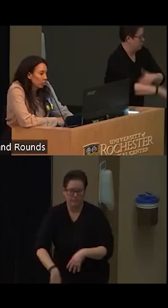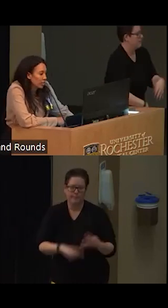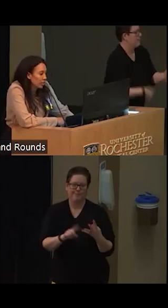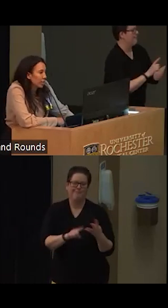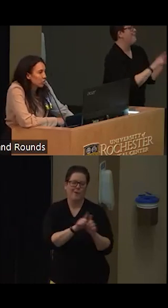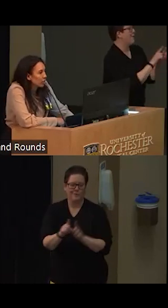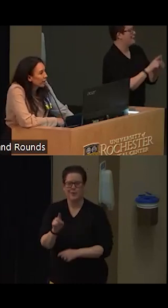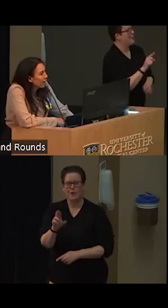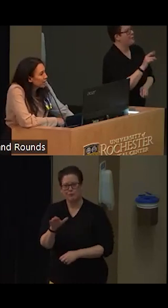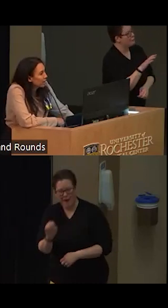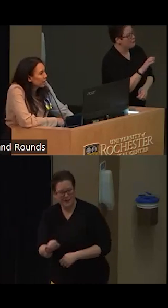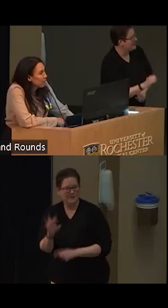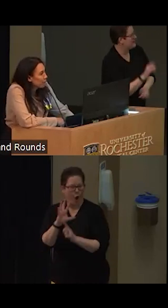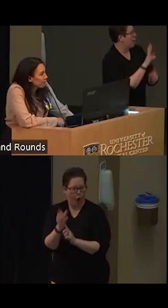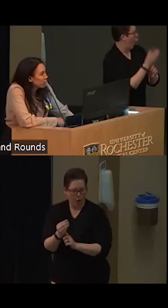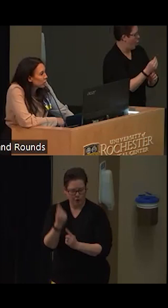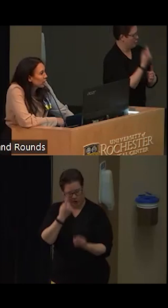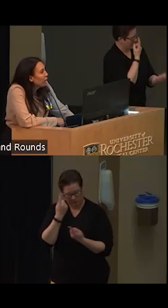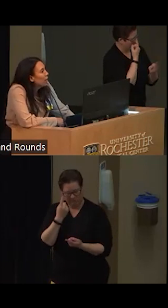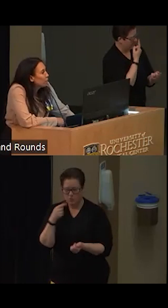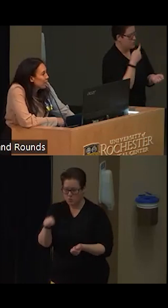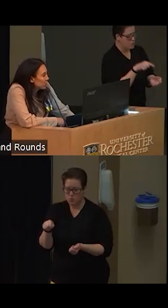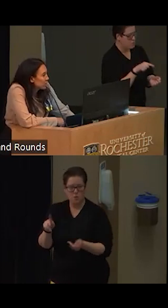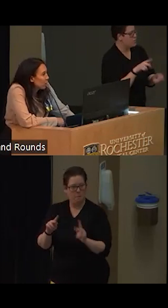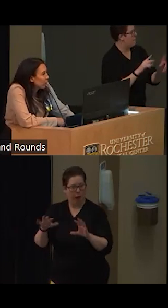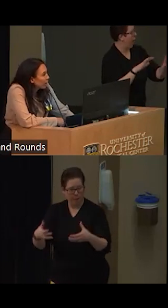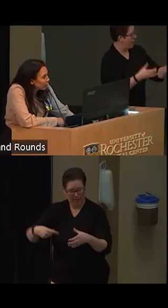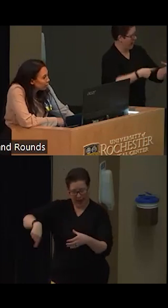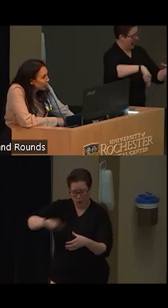cultural considerations recognizing that the population of patients that we're caring for